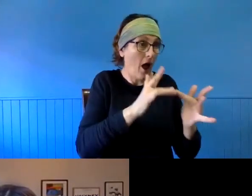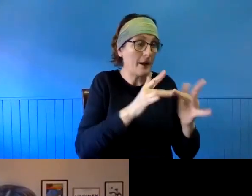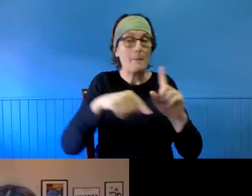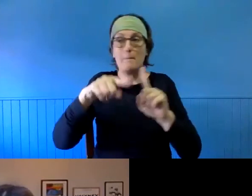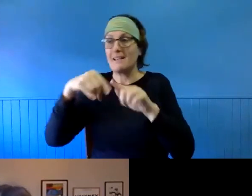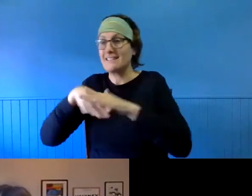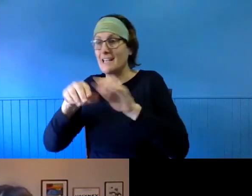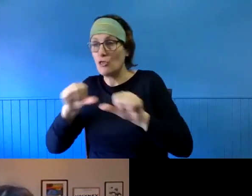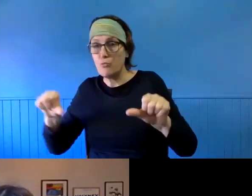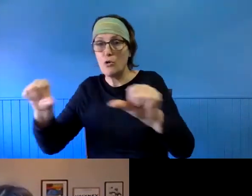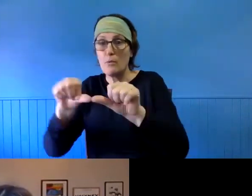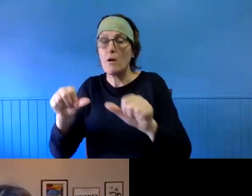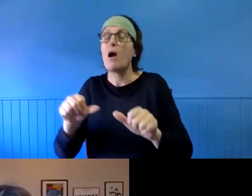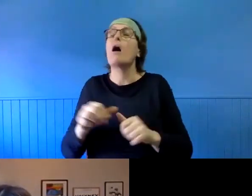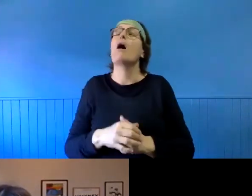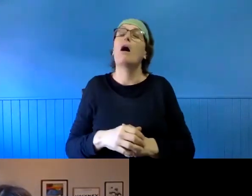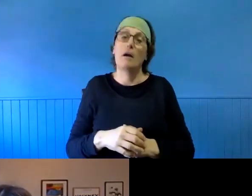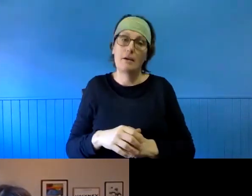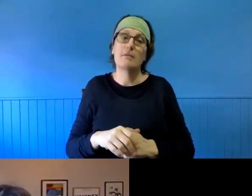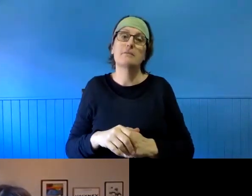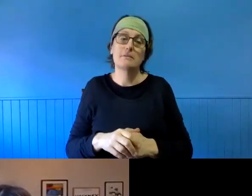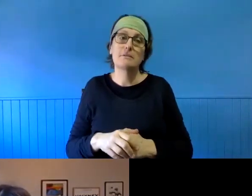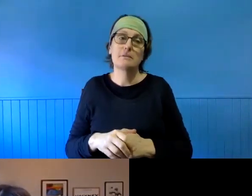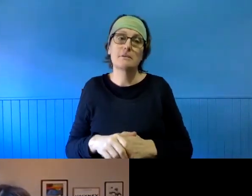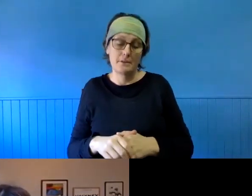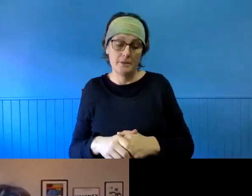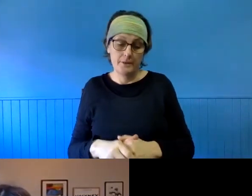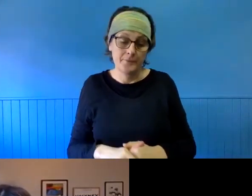Ah -- >>CAROL JOHNSON: Ah, the balance of - so I would say that for